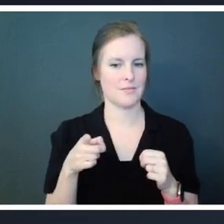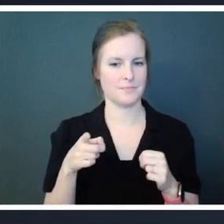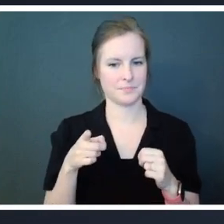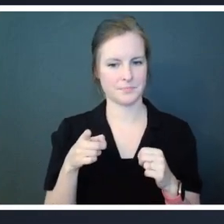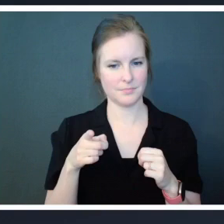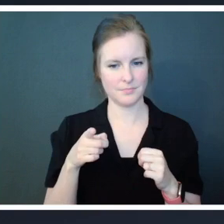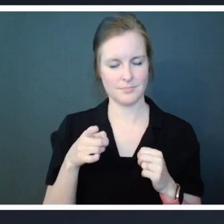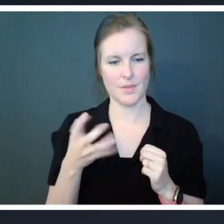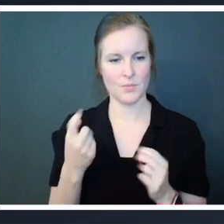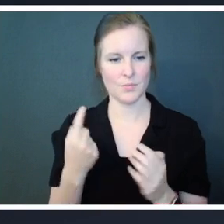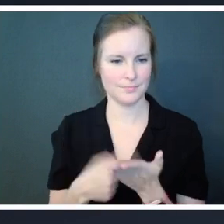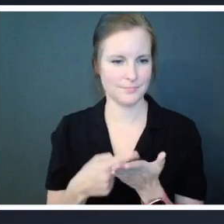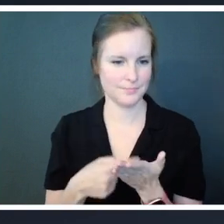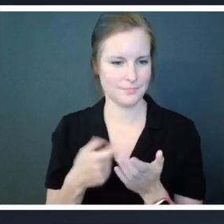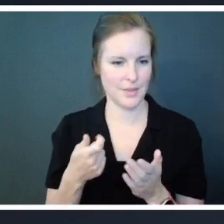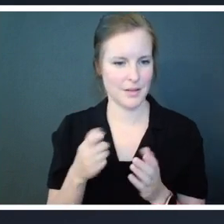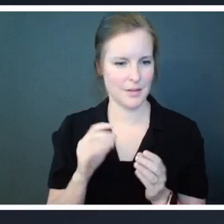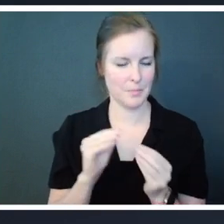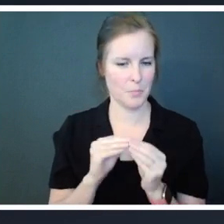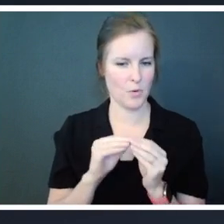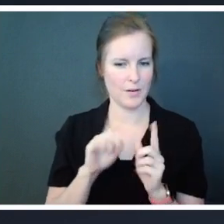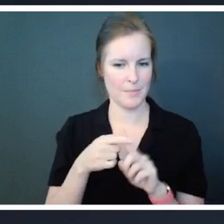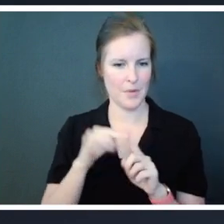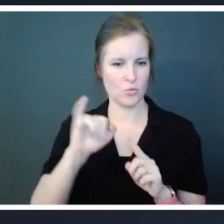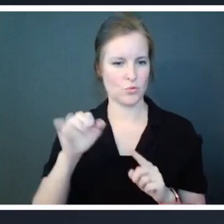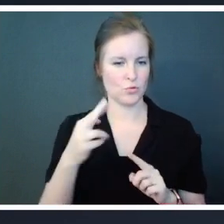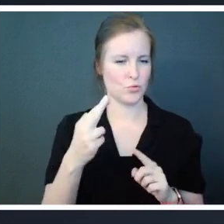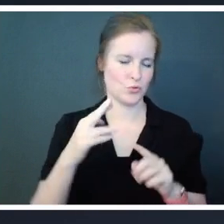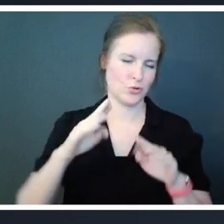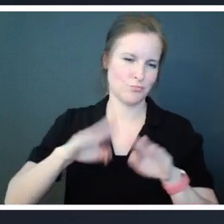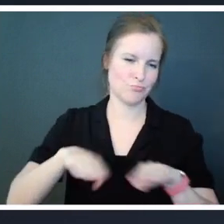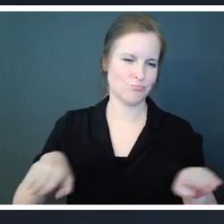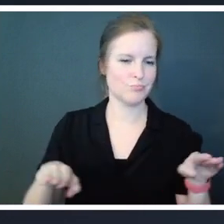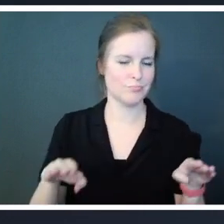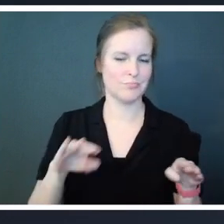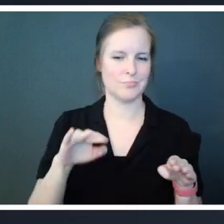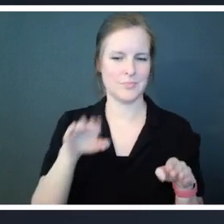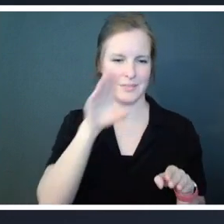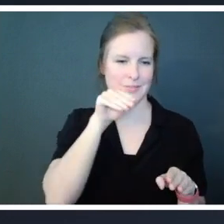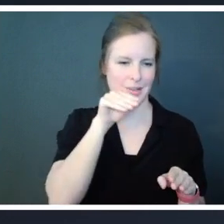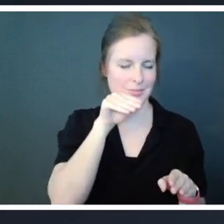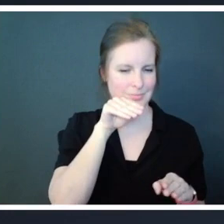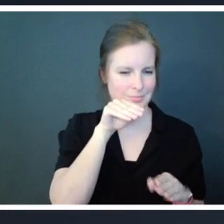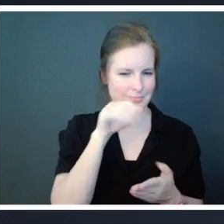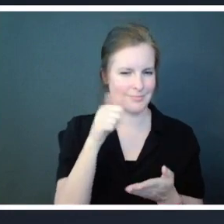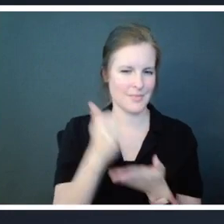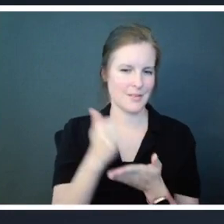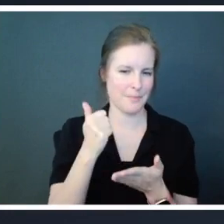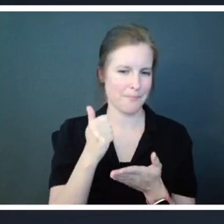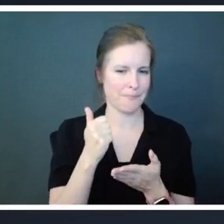more about the Junior Duck Stamp contests. So, youth conservationists play a really important